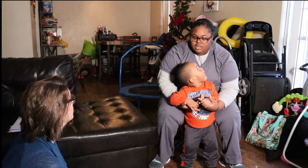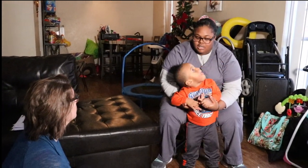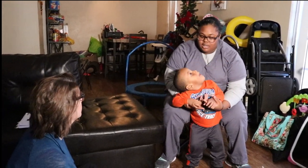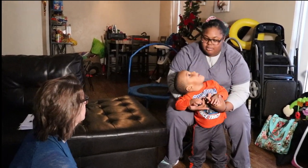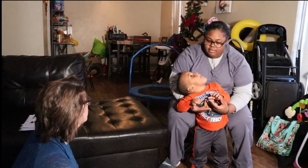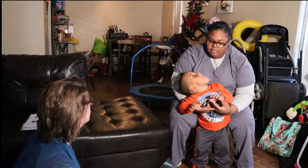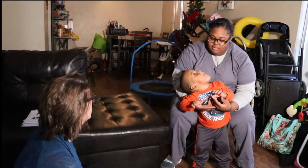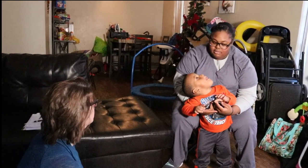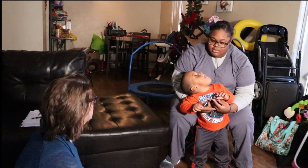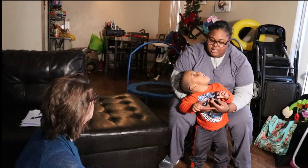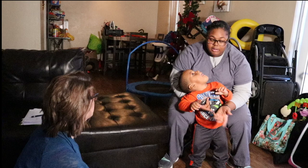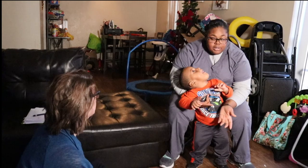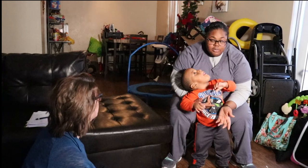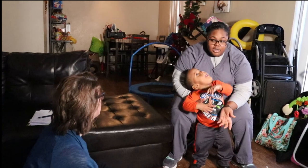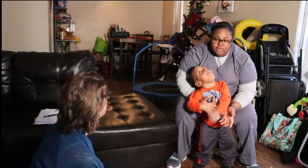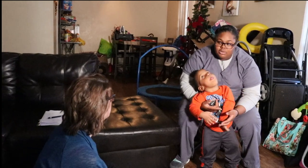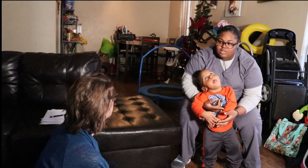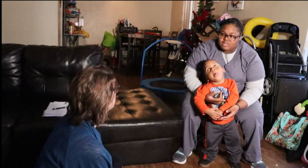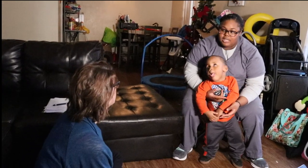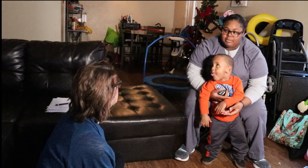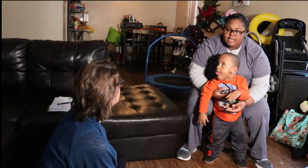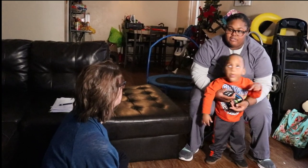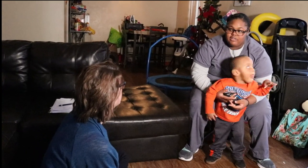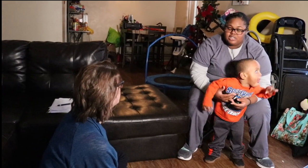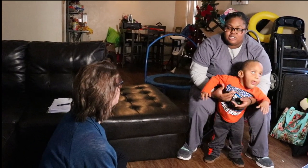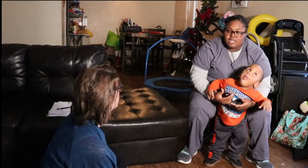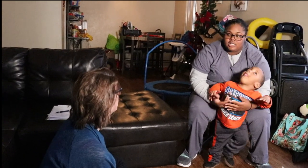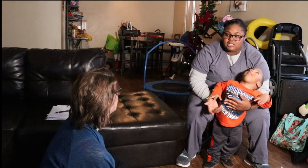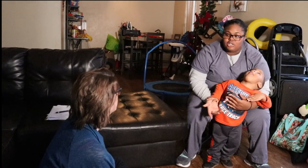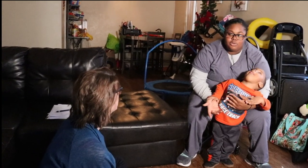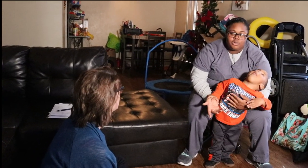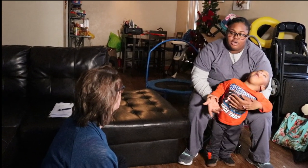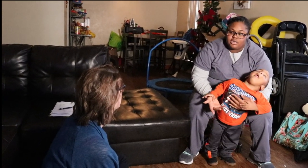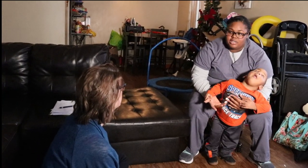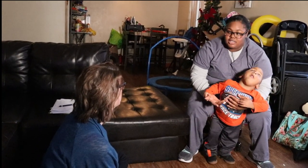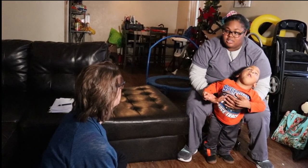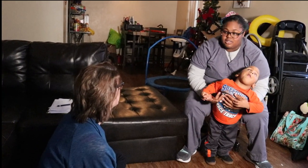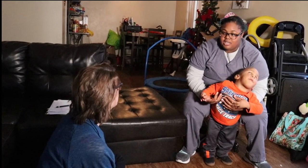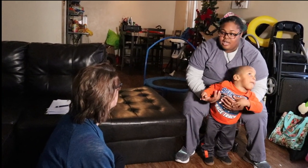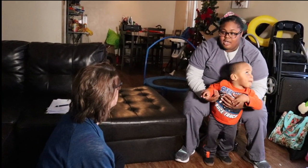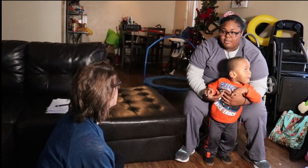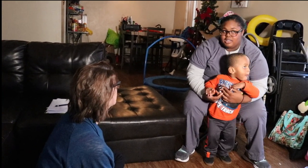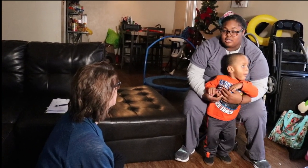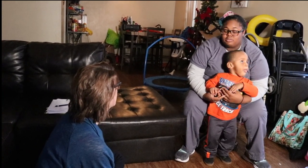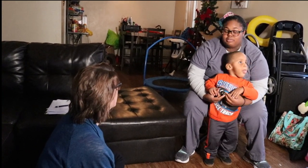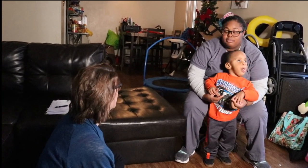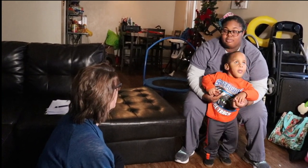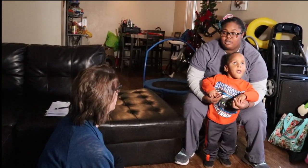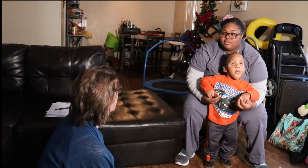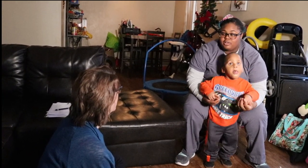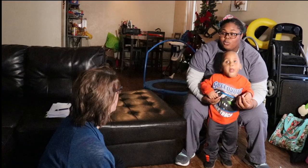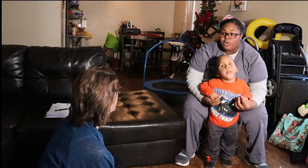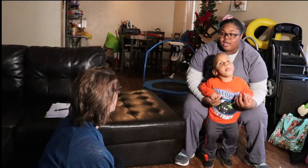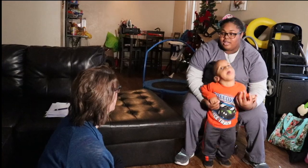um, tell me what he wants. Like maybe if it is just a single word. I mean, that's better than whining.